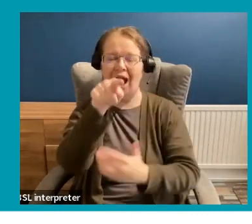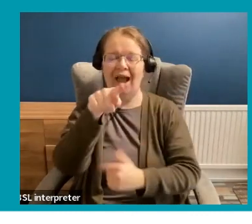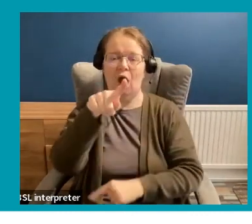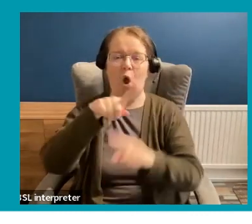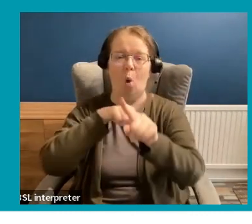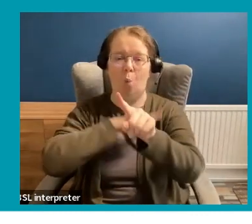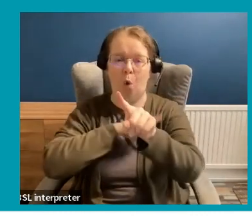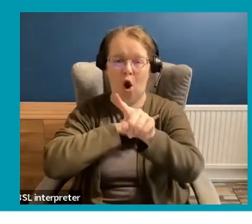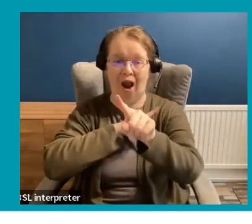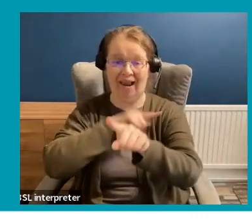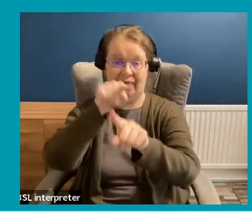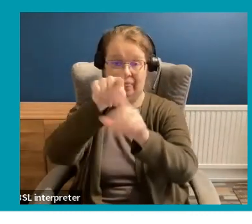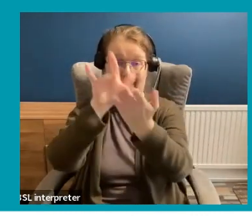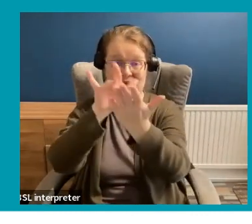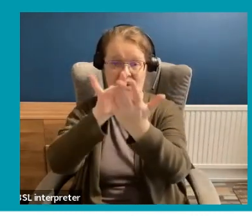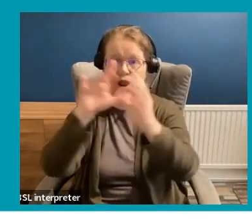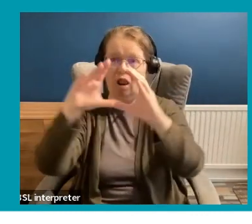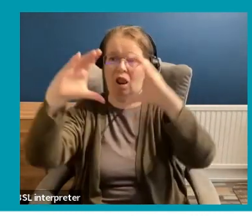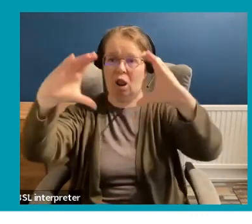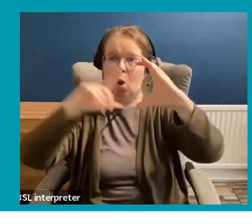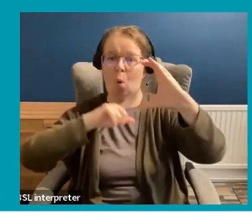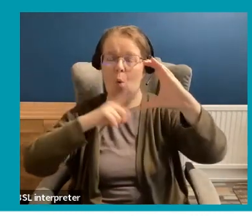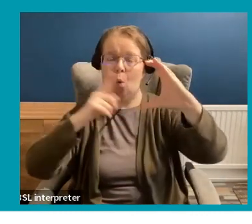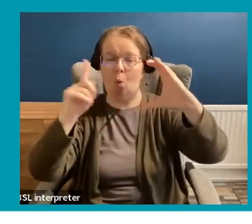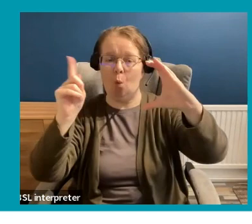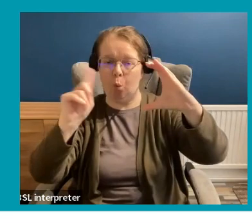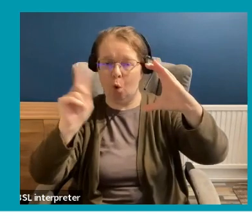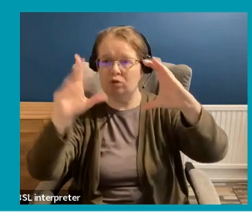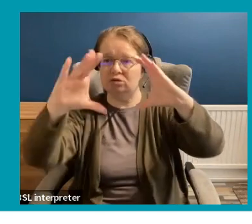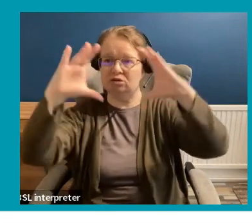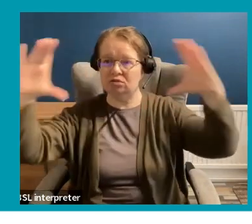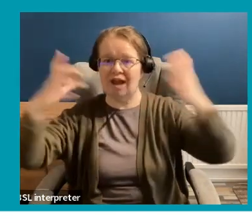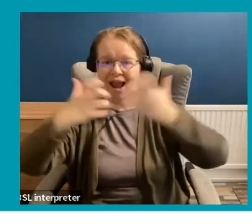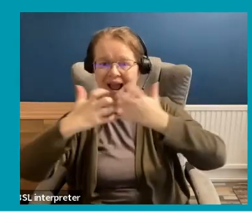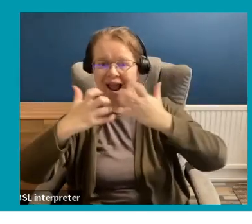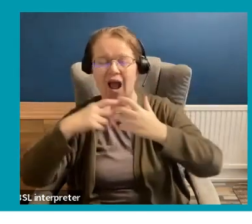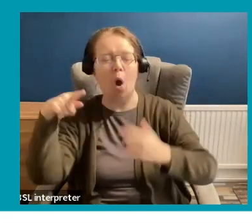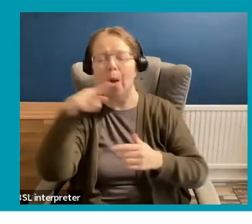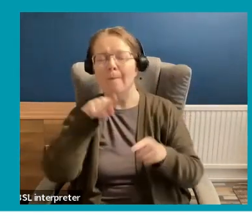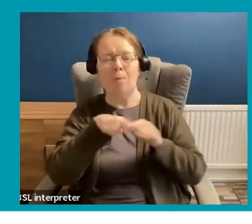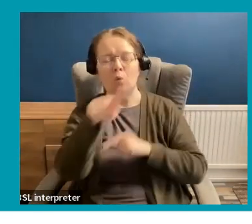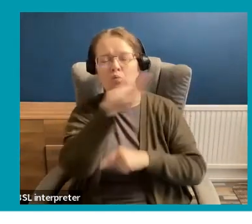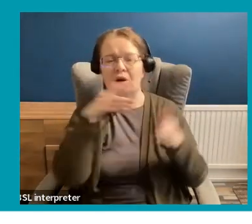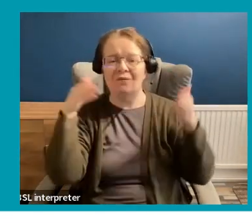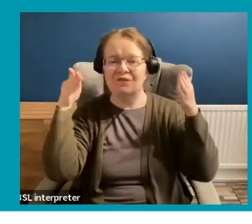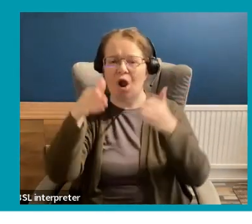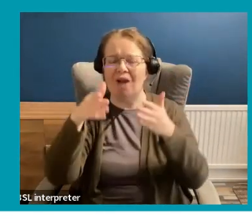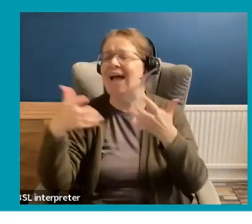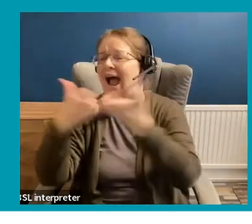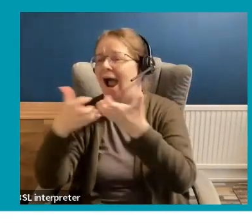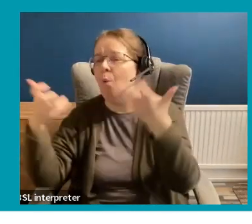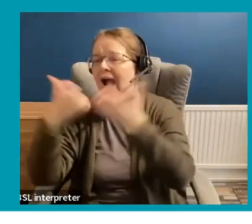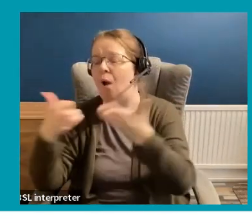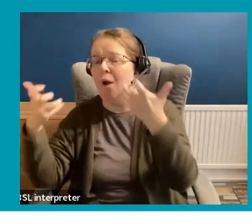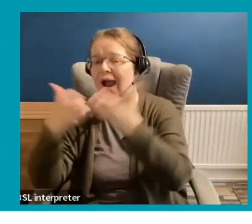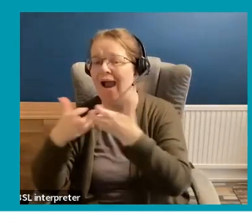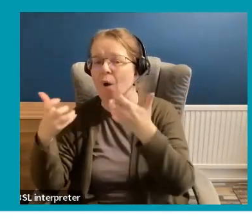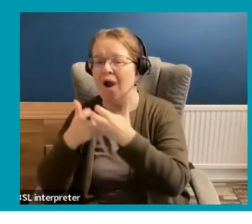And if they work outside in they focus on how things should be done and what needs to be done.